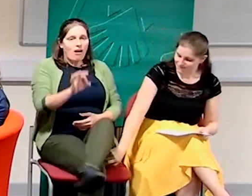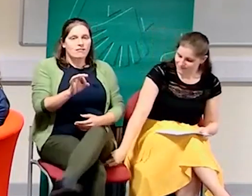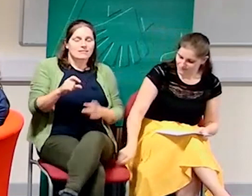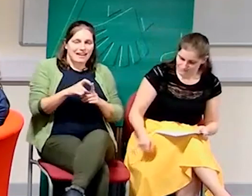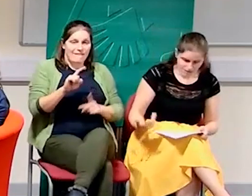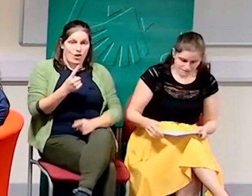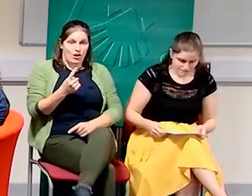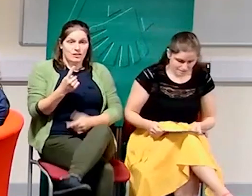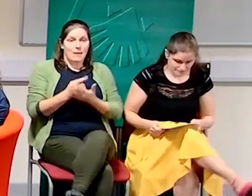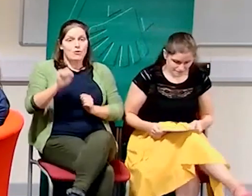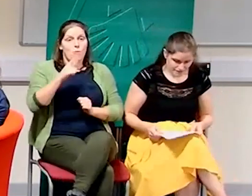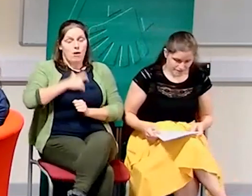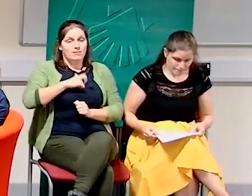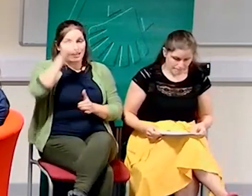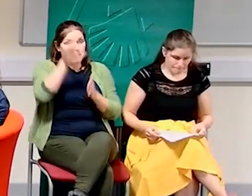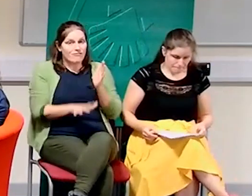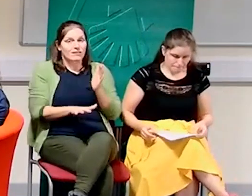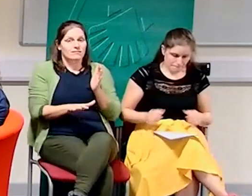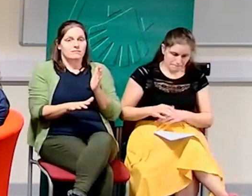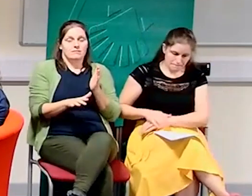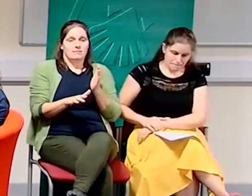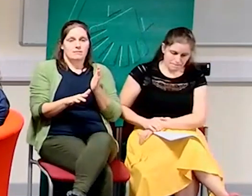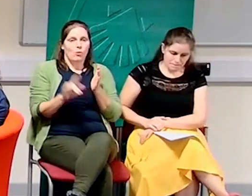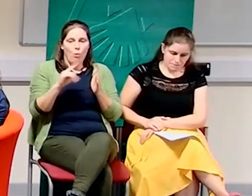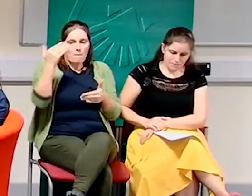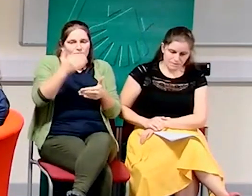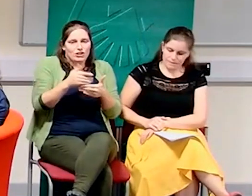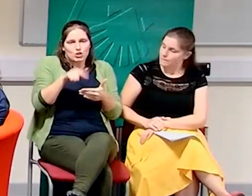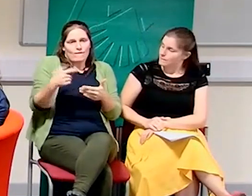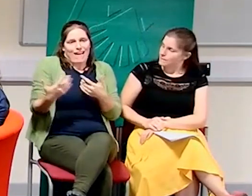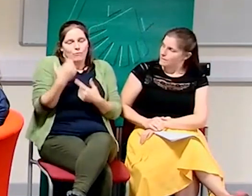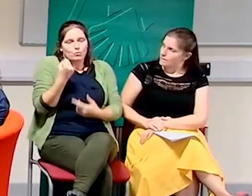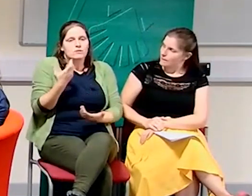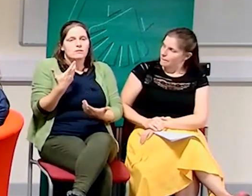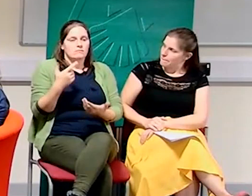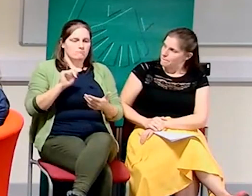own personal experiences of the sorts of barriers and challenges you faced and how you've overcome